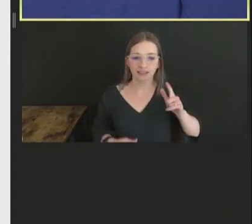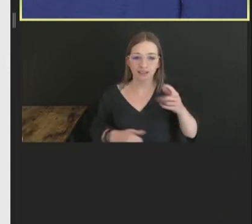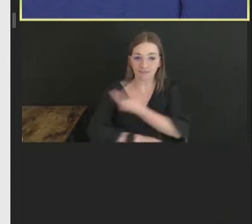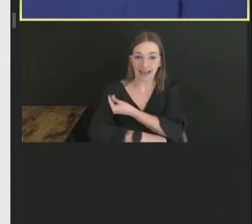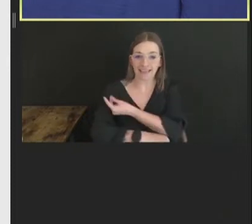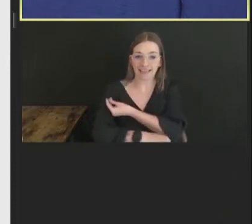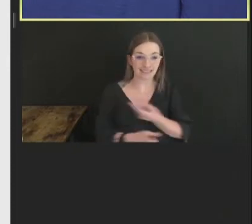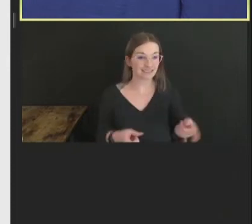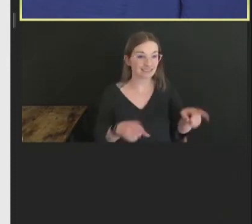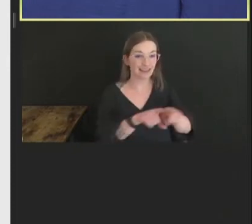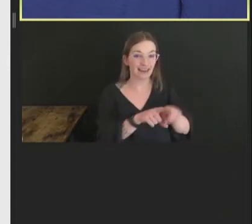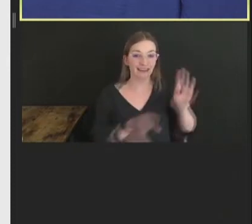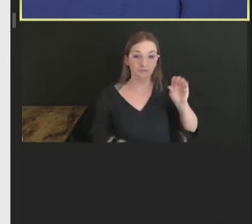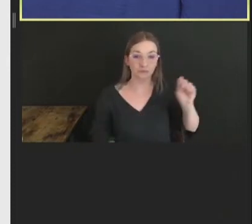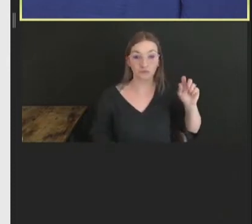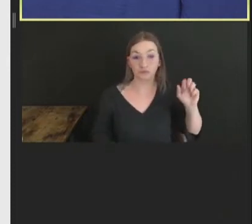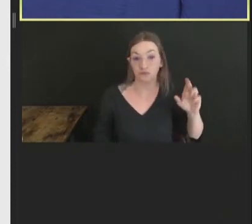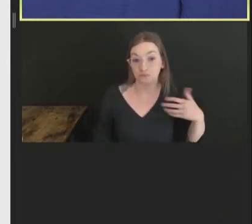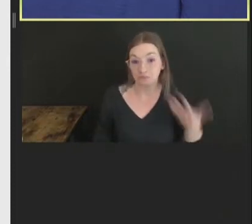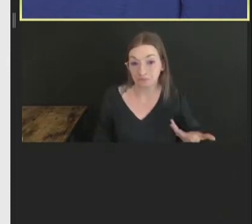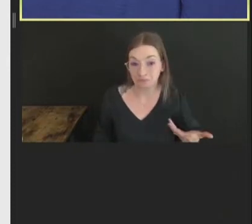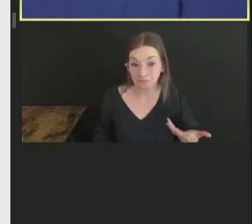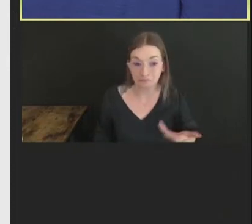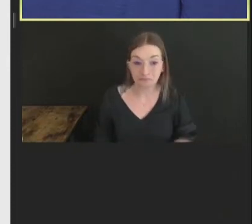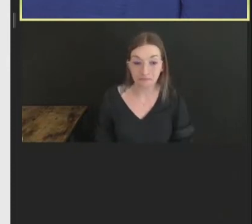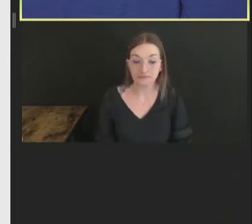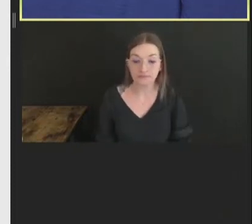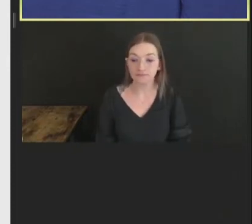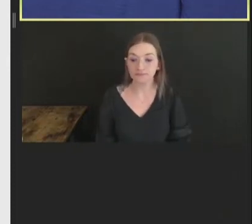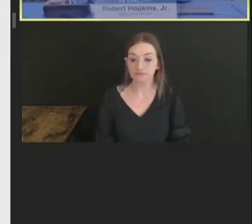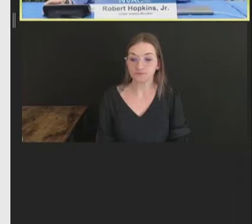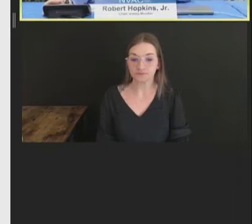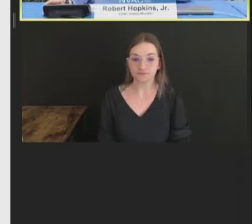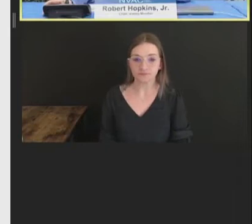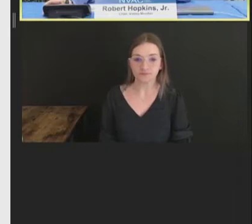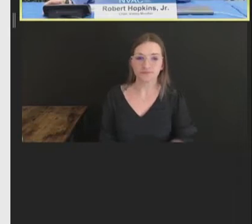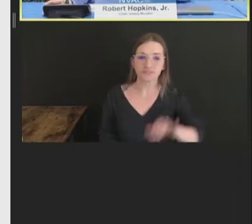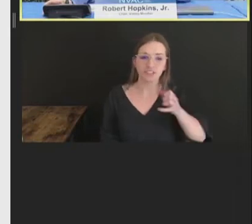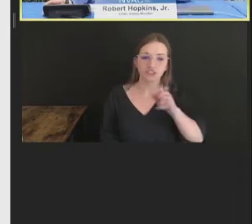Robert Hopkins: Jeff Duchen online has a question.